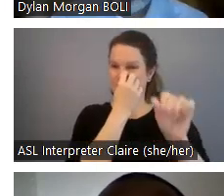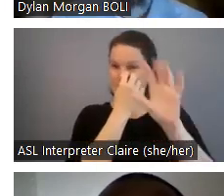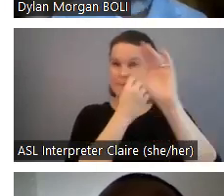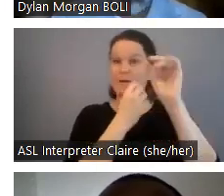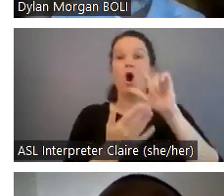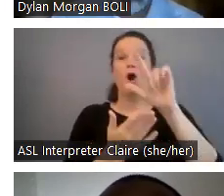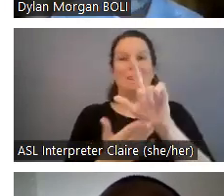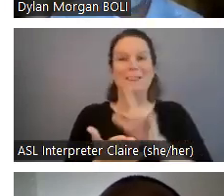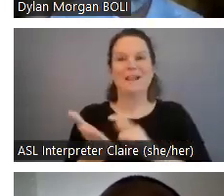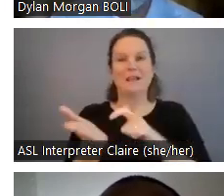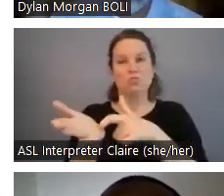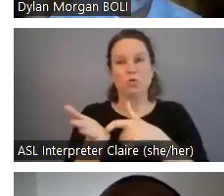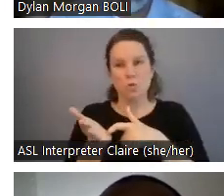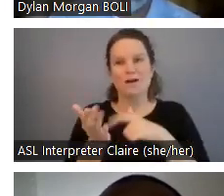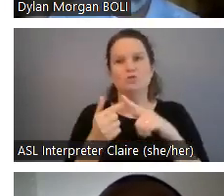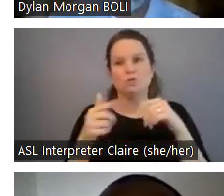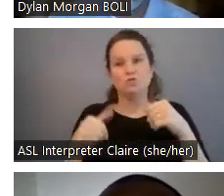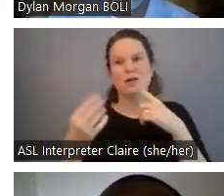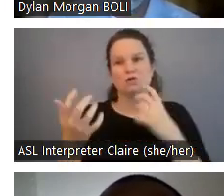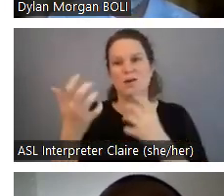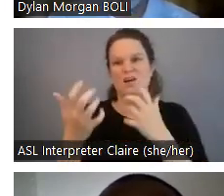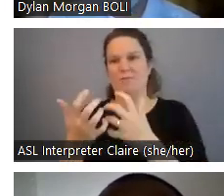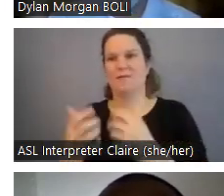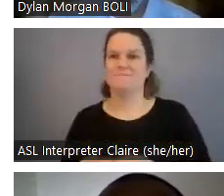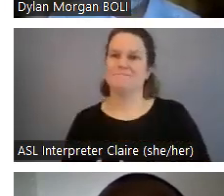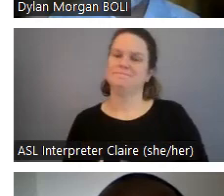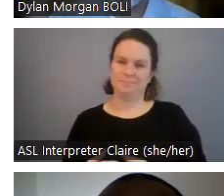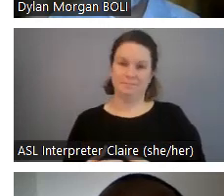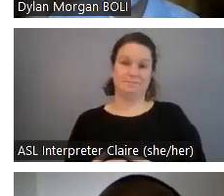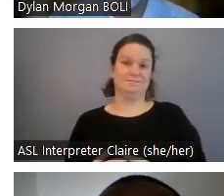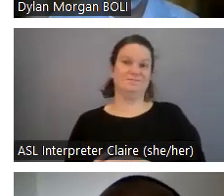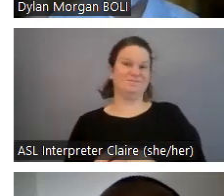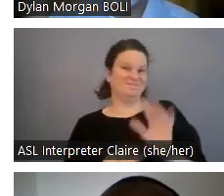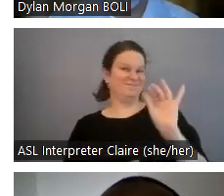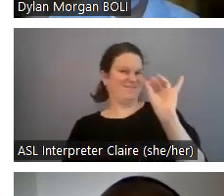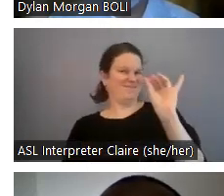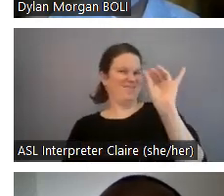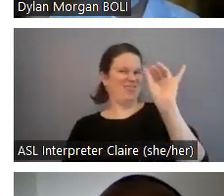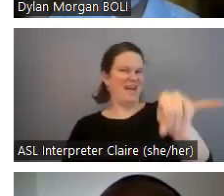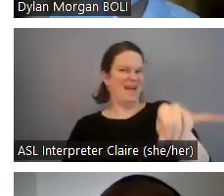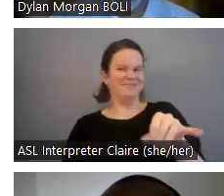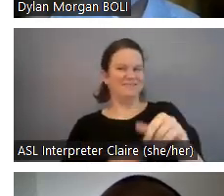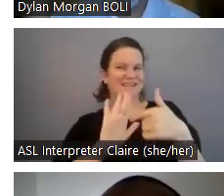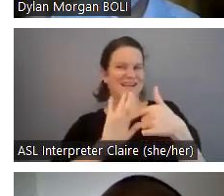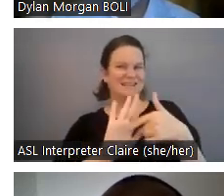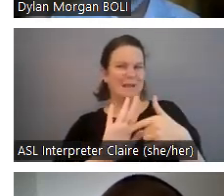required to try and accommodate. You know, that's the sort of